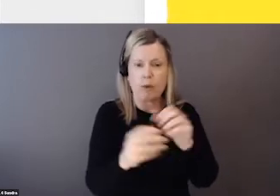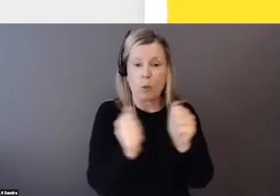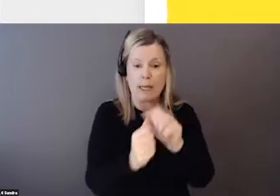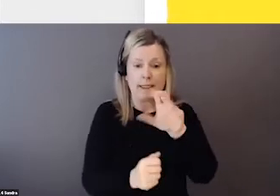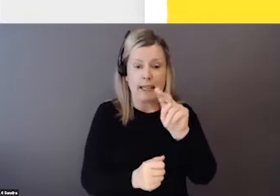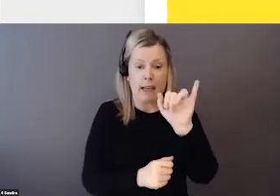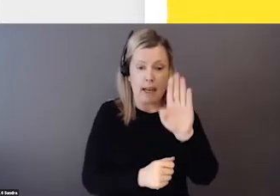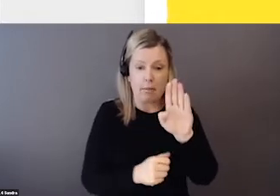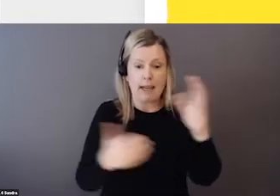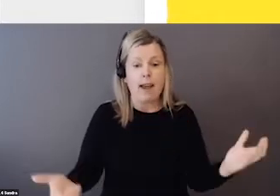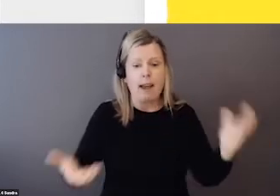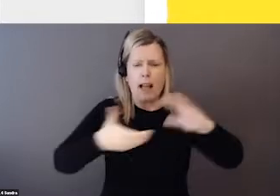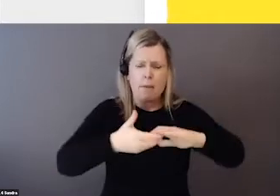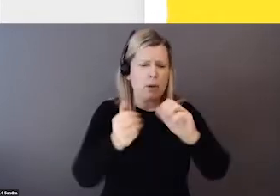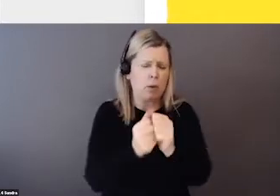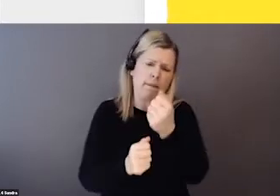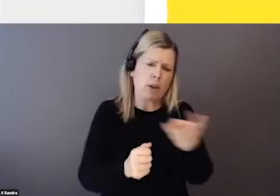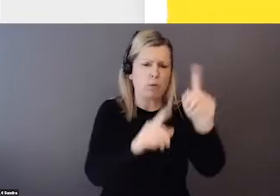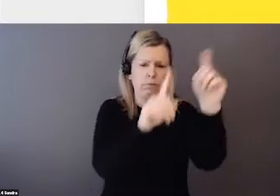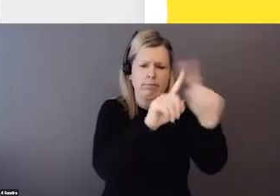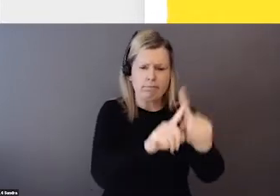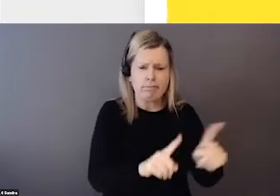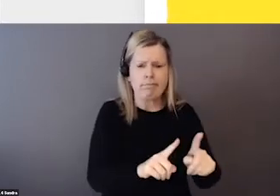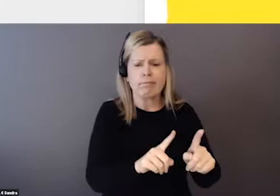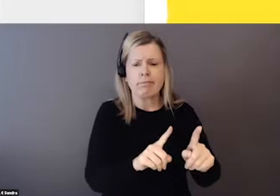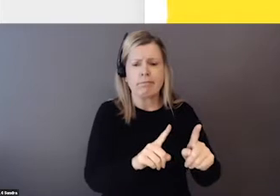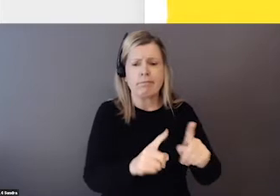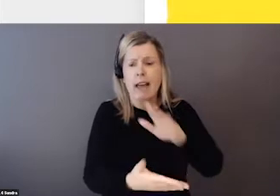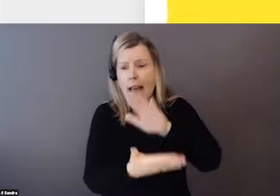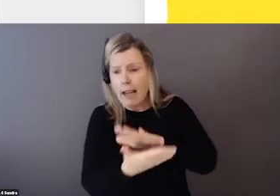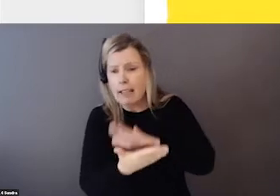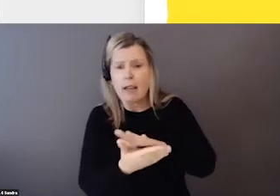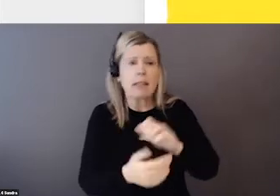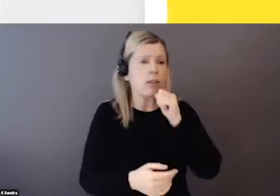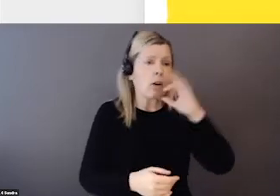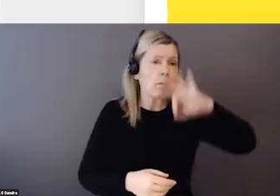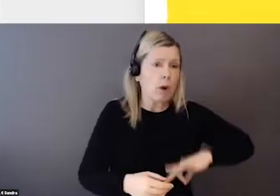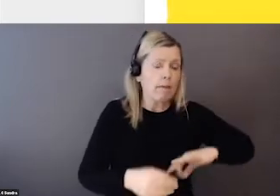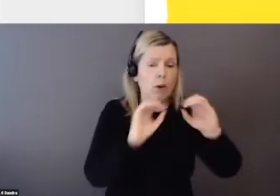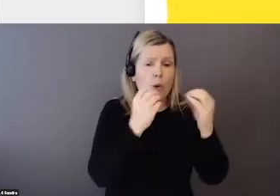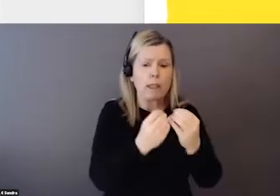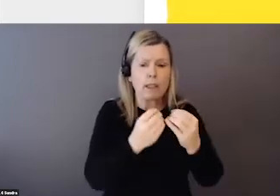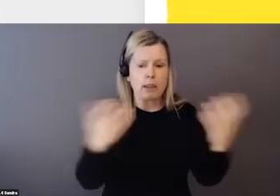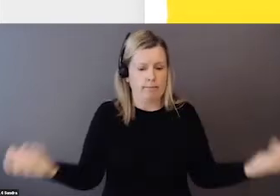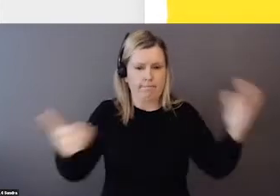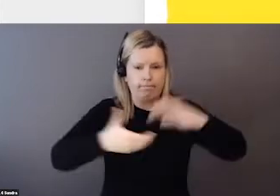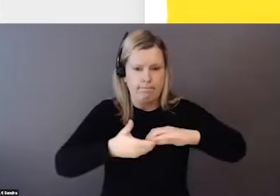with a number of our collaborators in the academic not-for-profit communities on building an evidence-based universal design framework